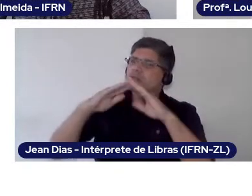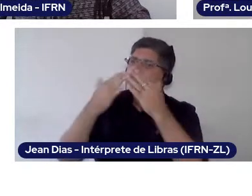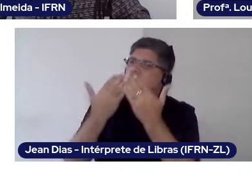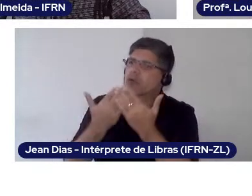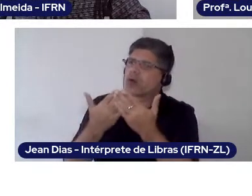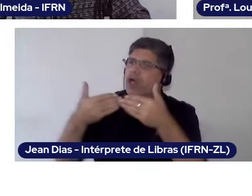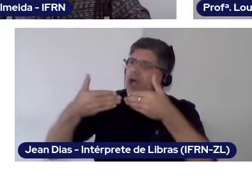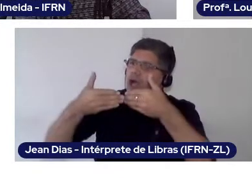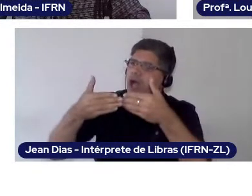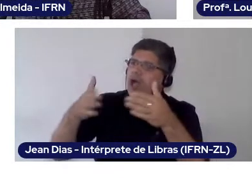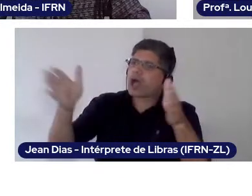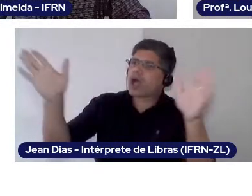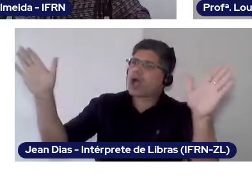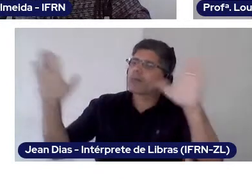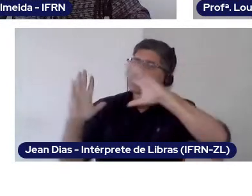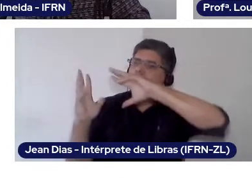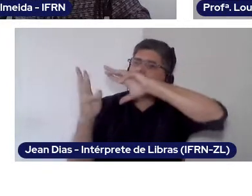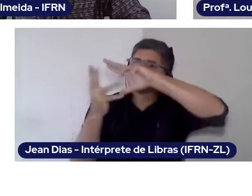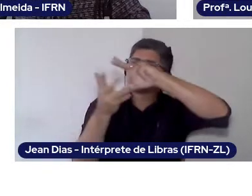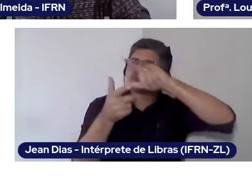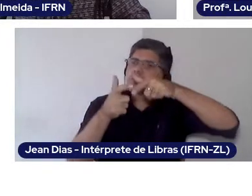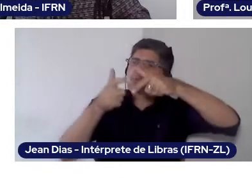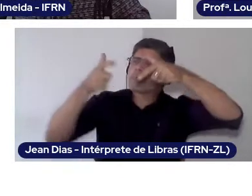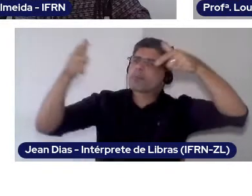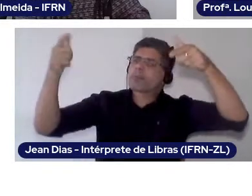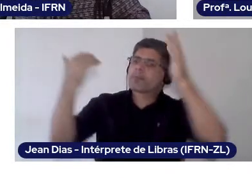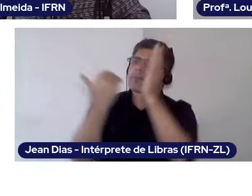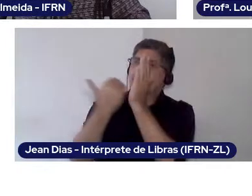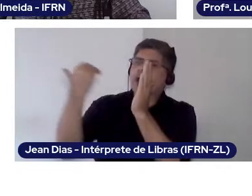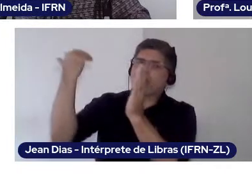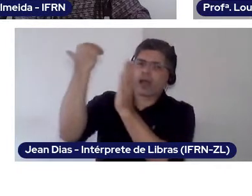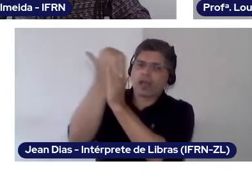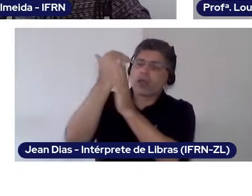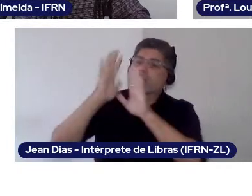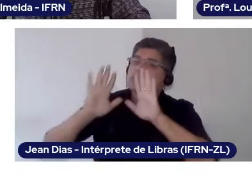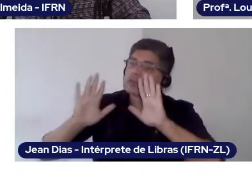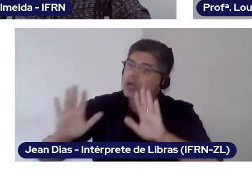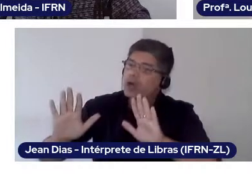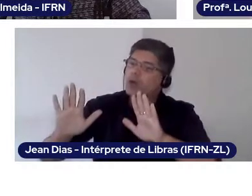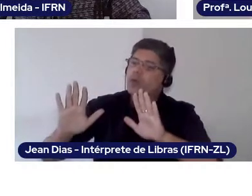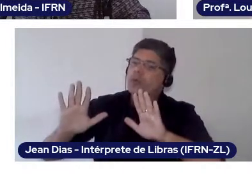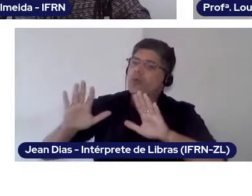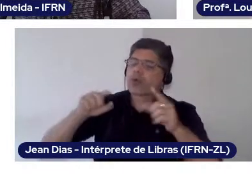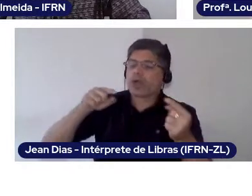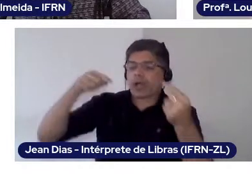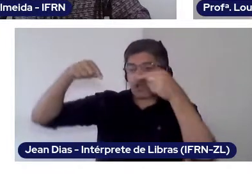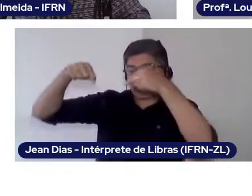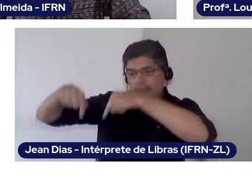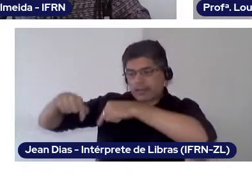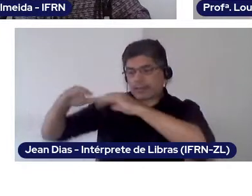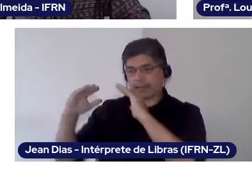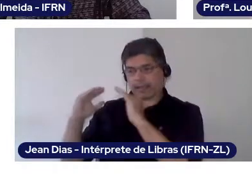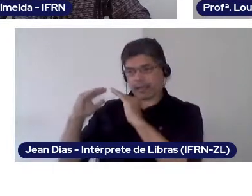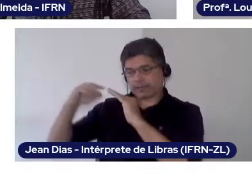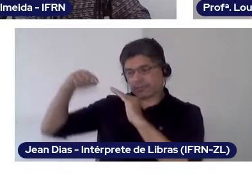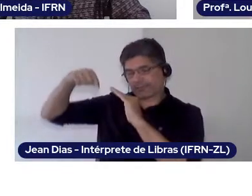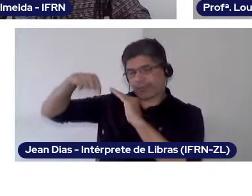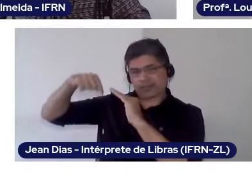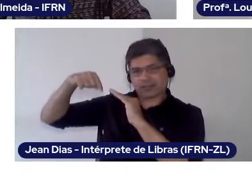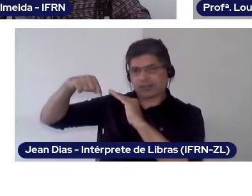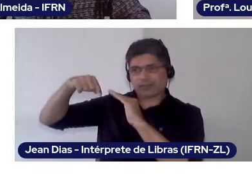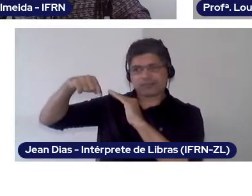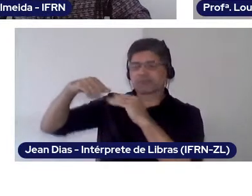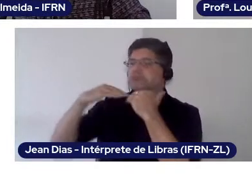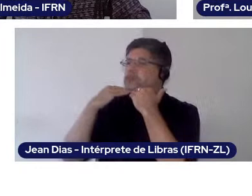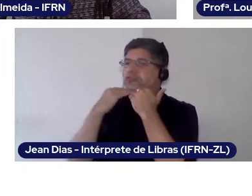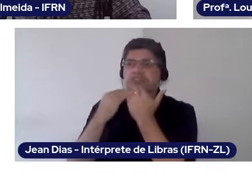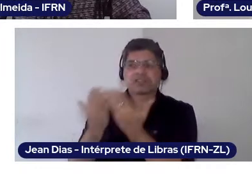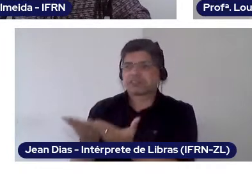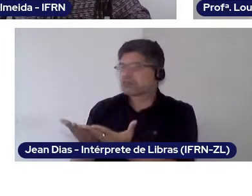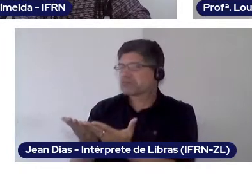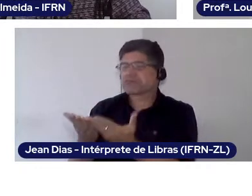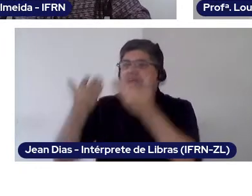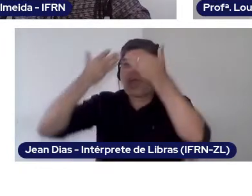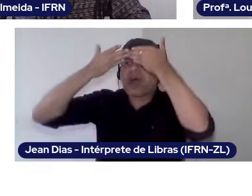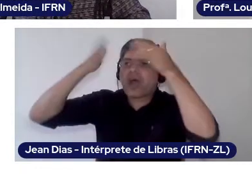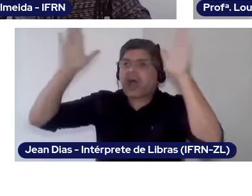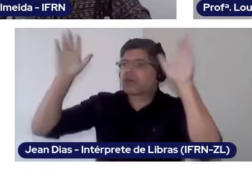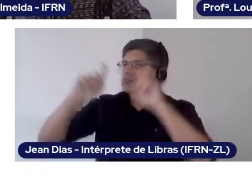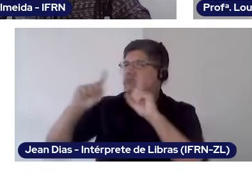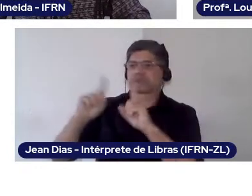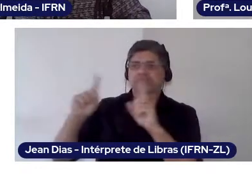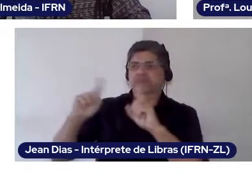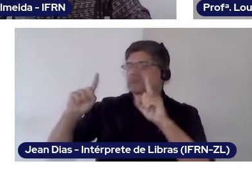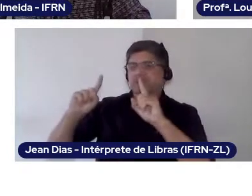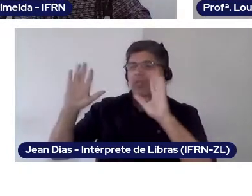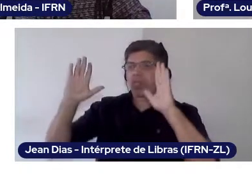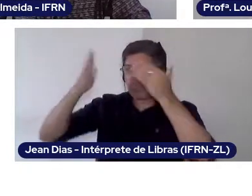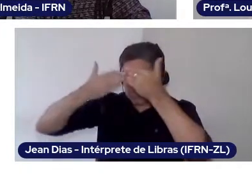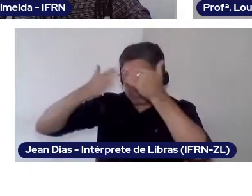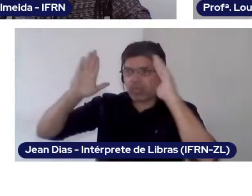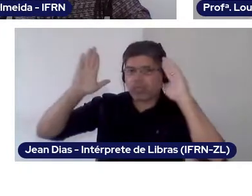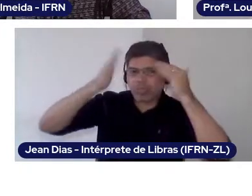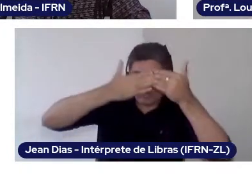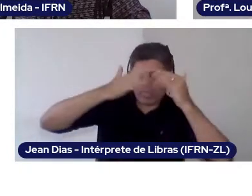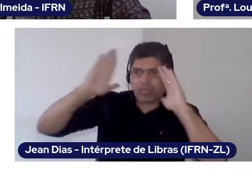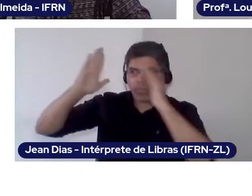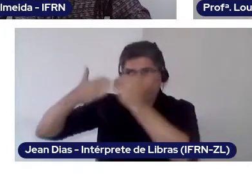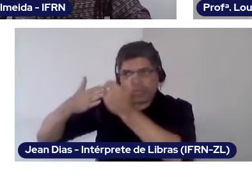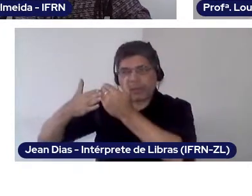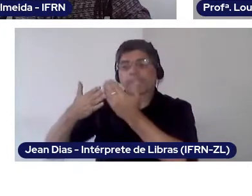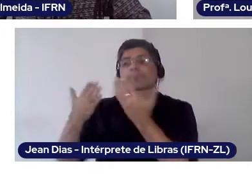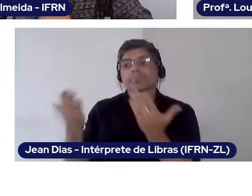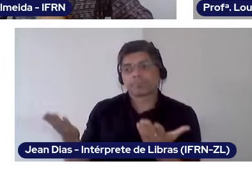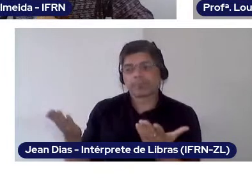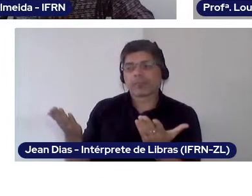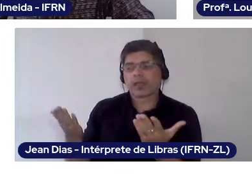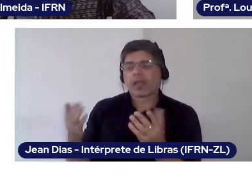In homeschooling, that will cease to happen. We have seen how families missed the school space during the pandemic. We all know it.